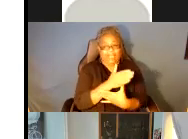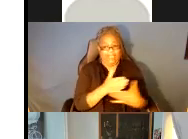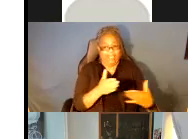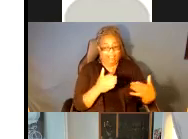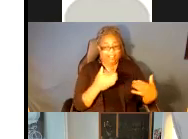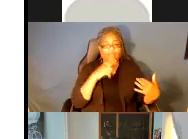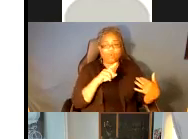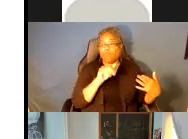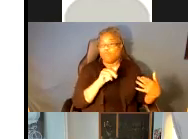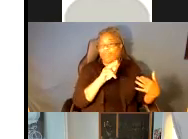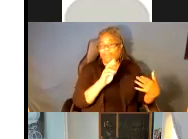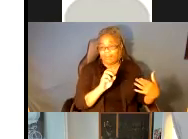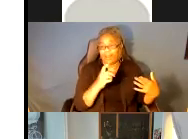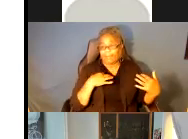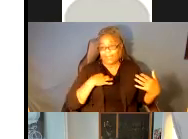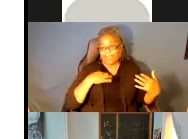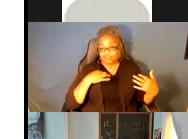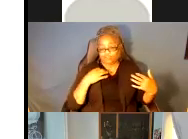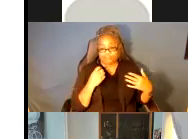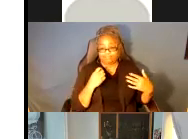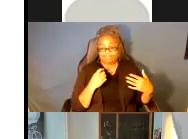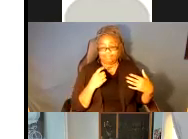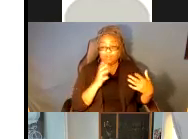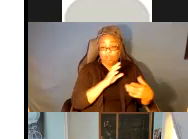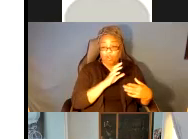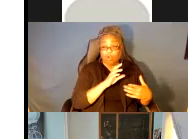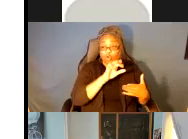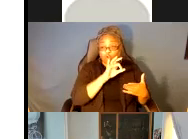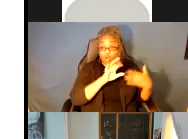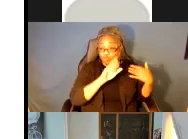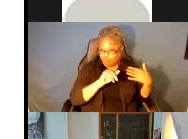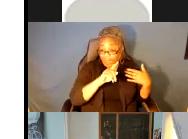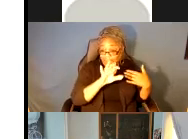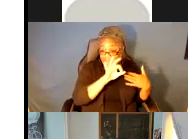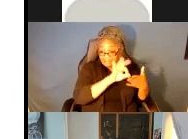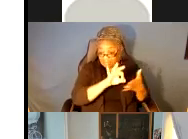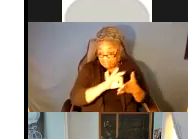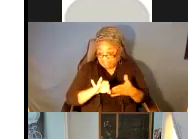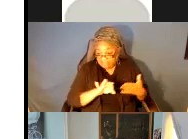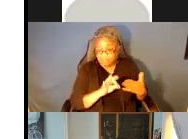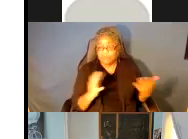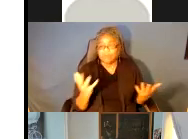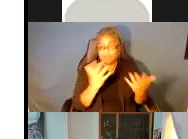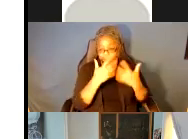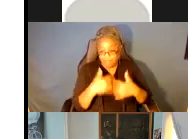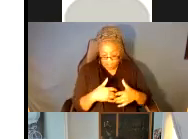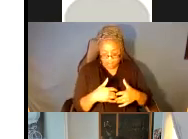Criteria readings are combined for a total application score of 3 to 15.